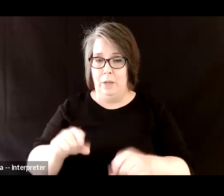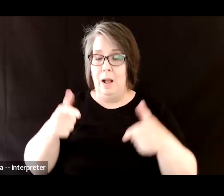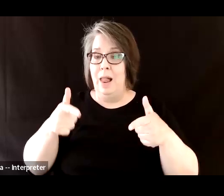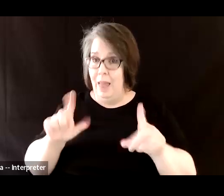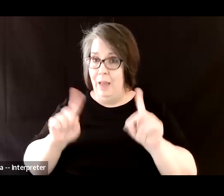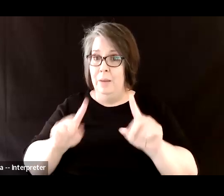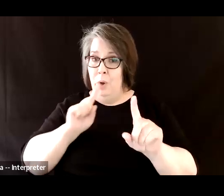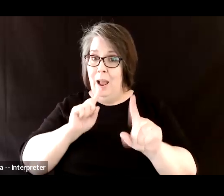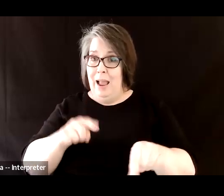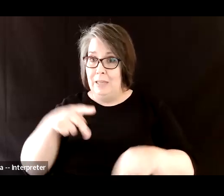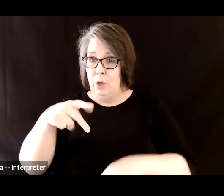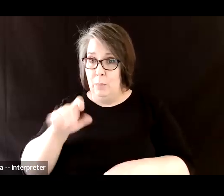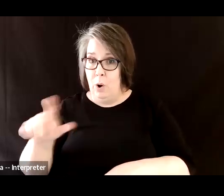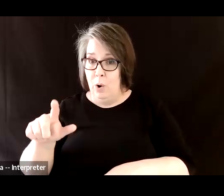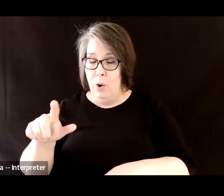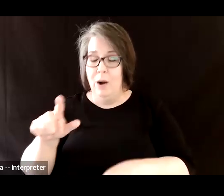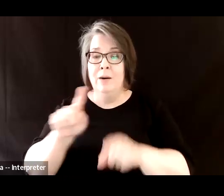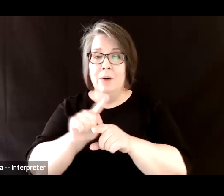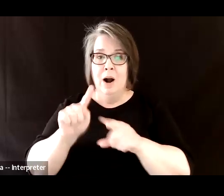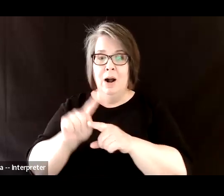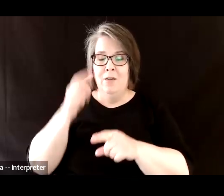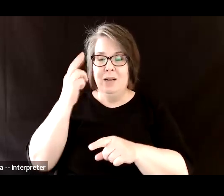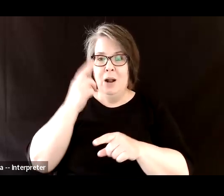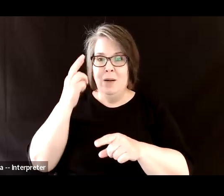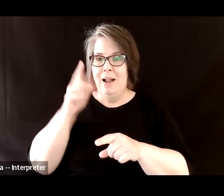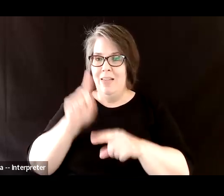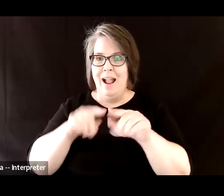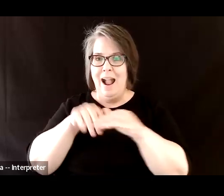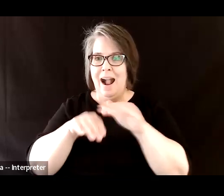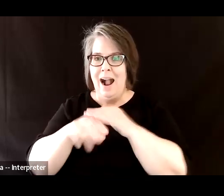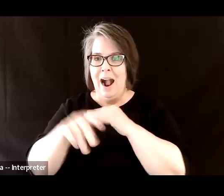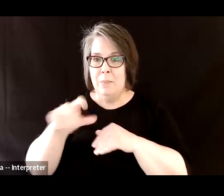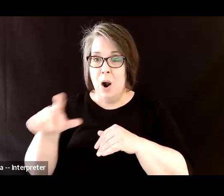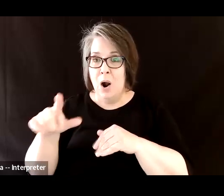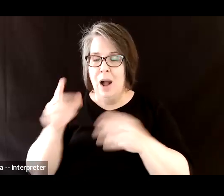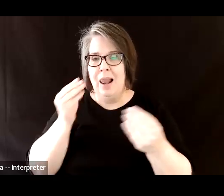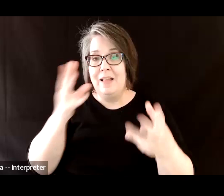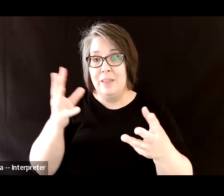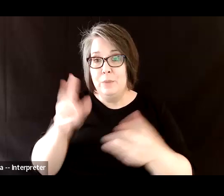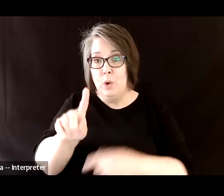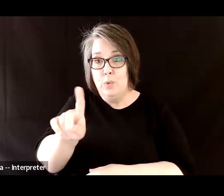poll. But also if for some reason they can't access the poll, let them know what the question is and